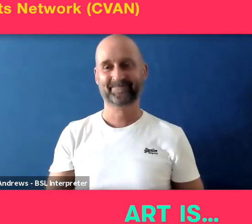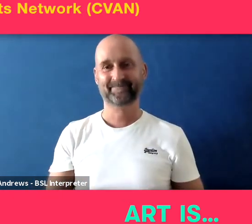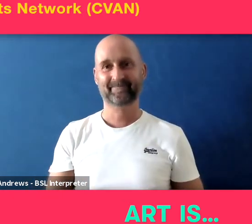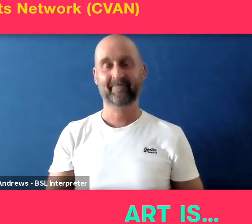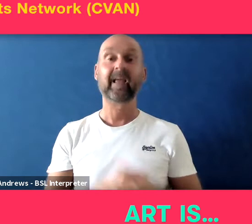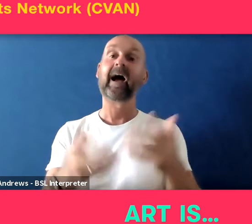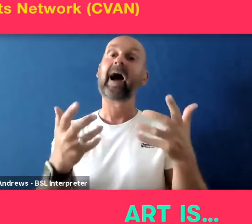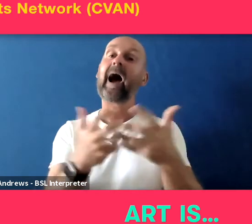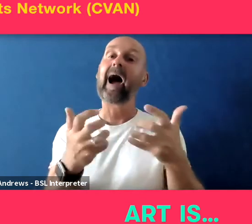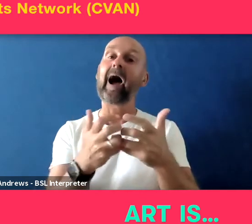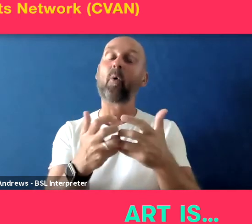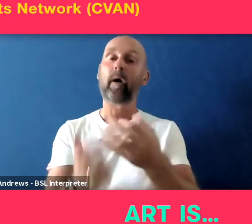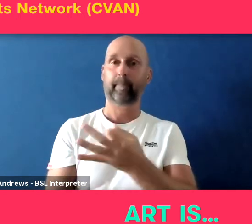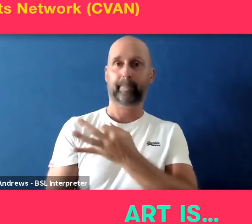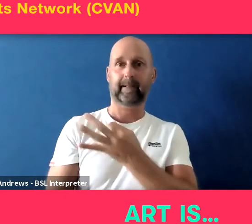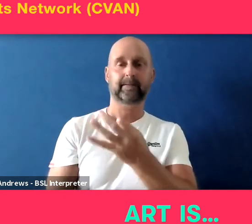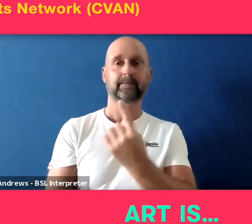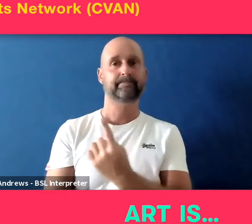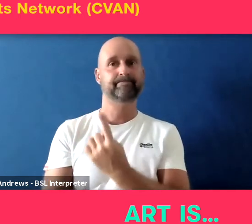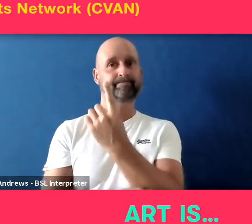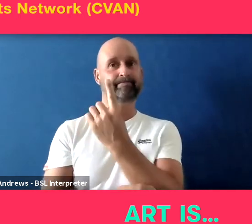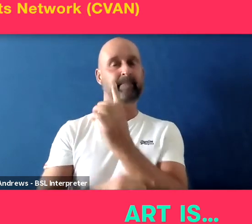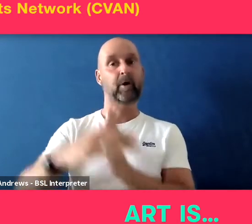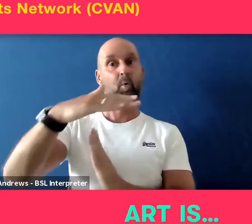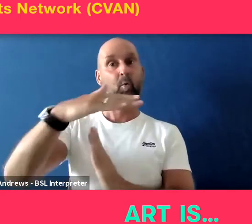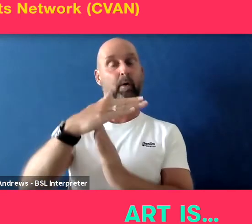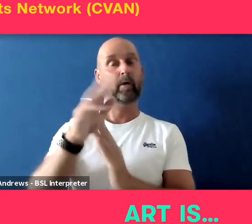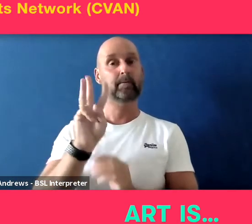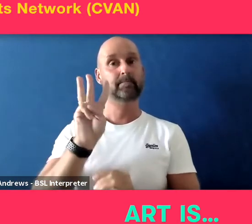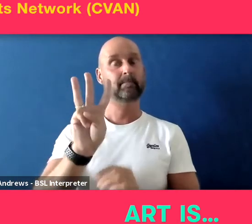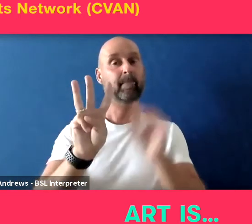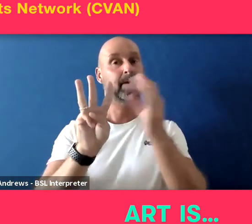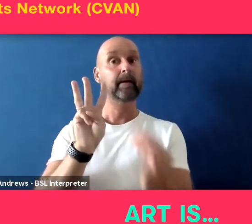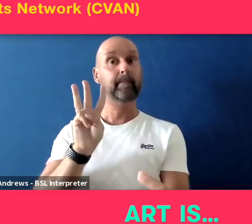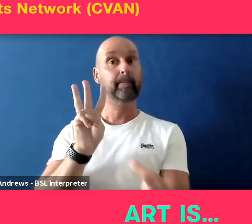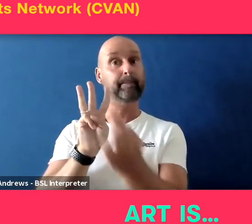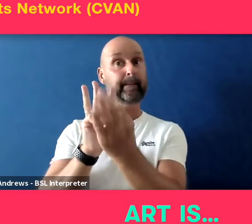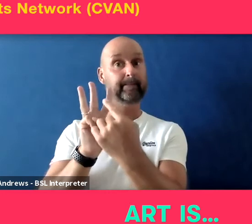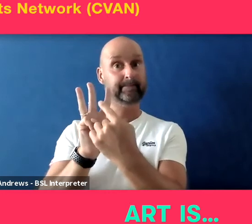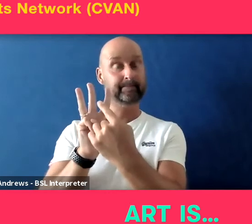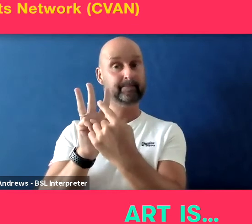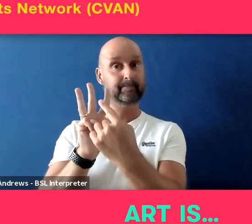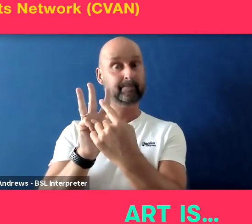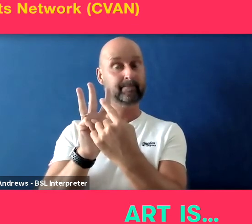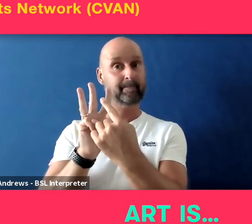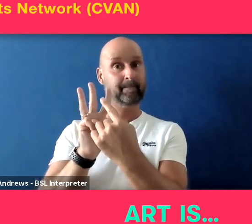this by clicking the blue dots at the top right hand corner of his frame, sorry of his frame,